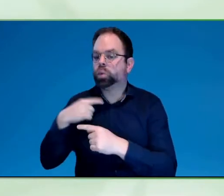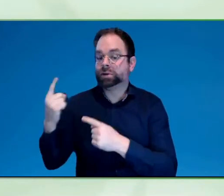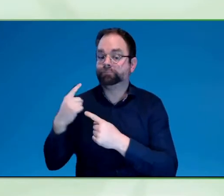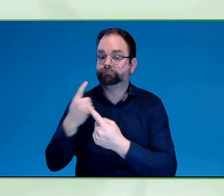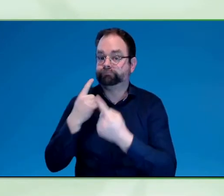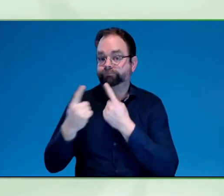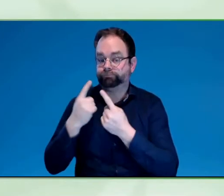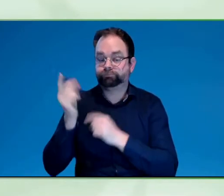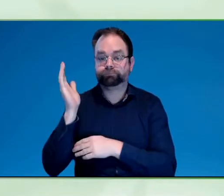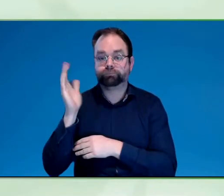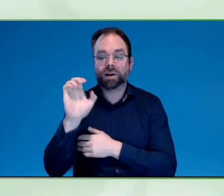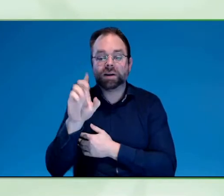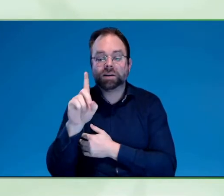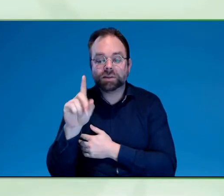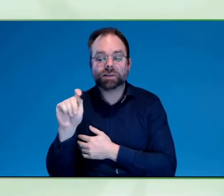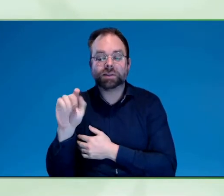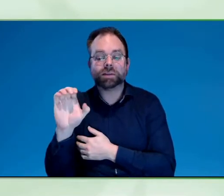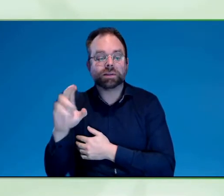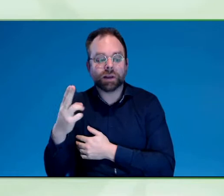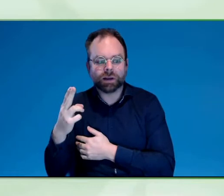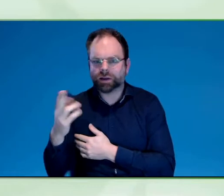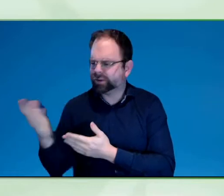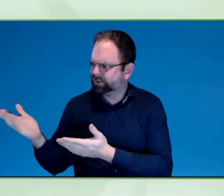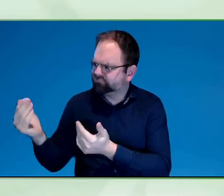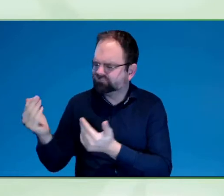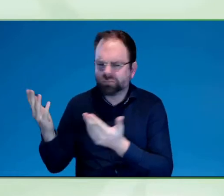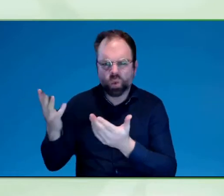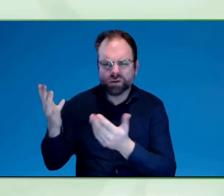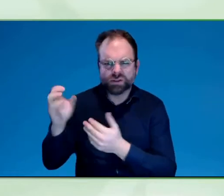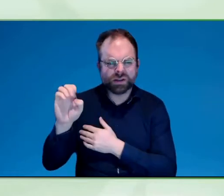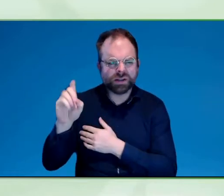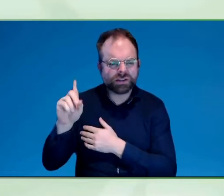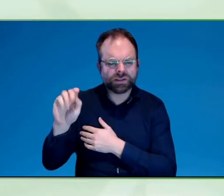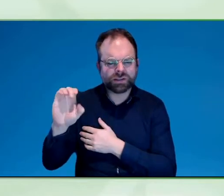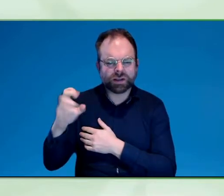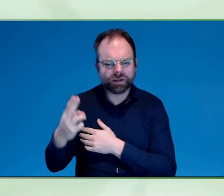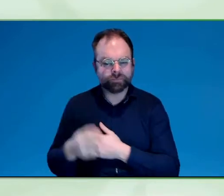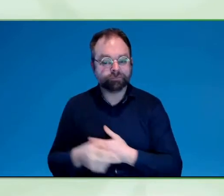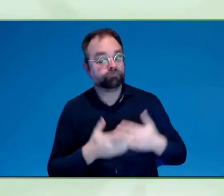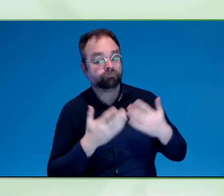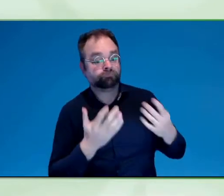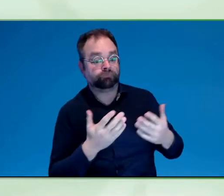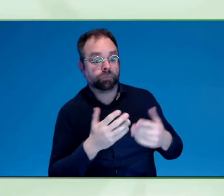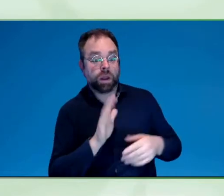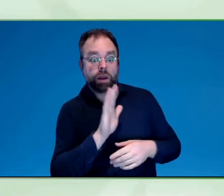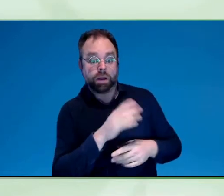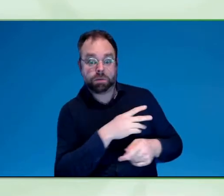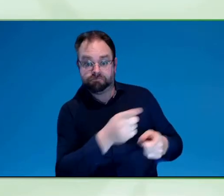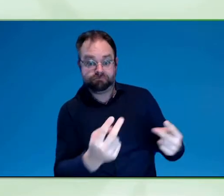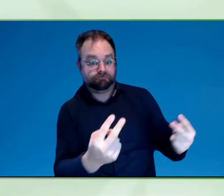When we talk about EdTech, we are talking about technology that helps facilitate education.